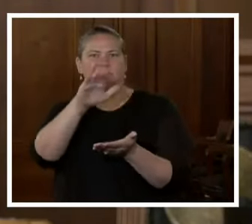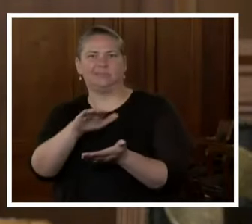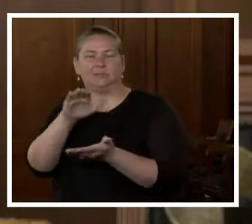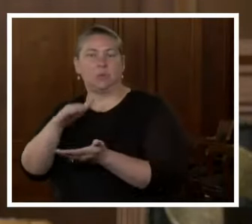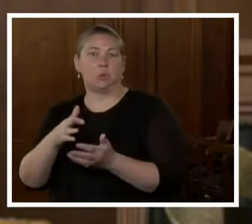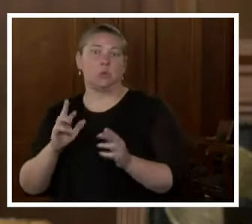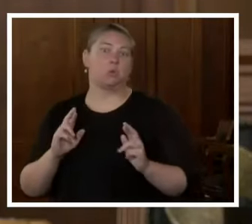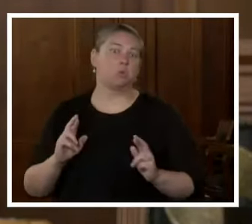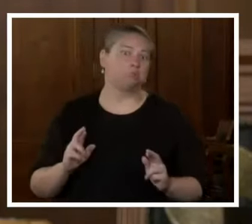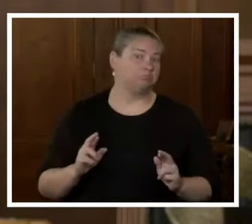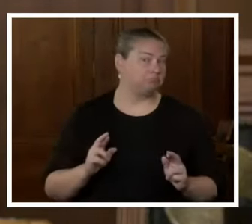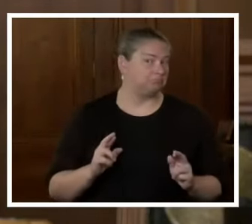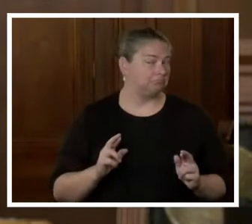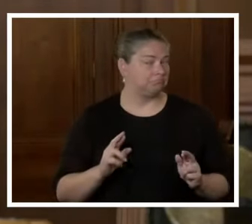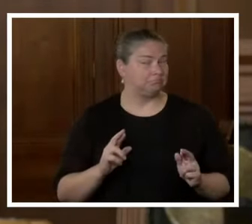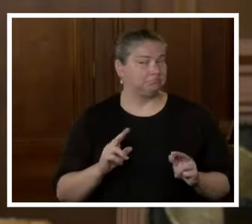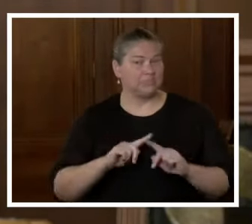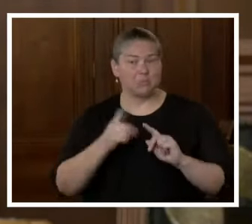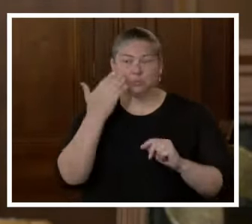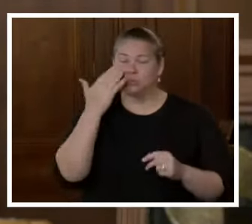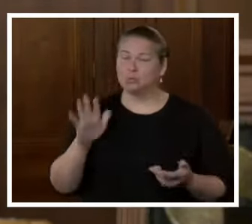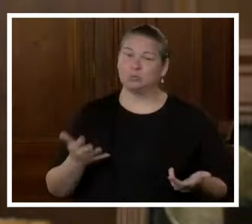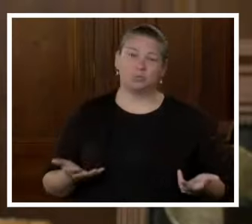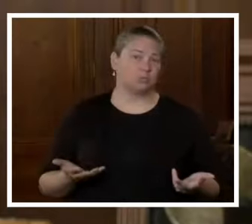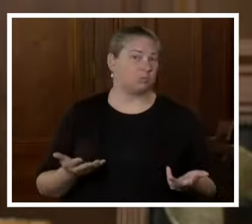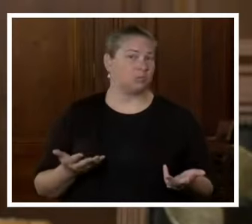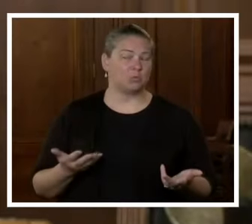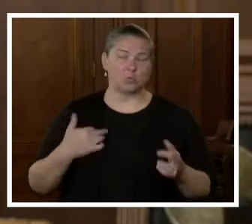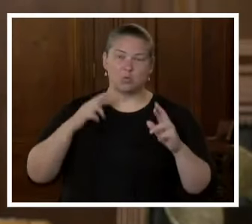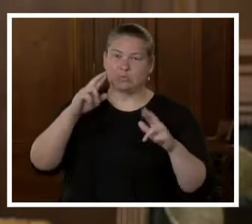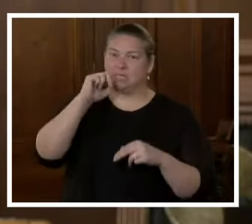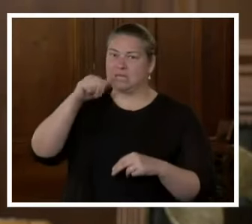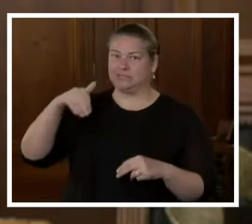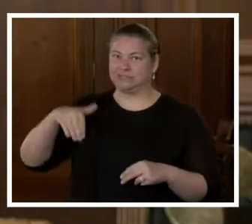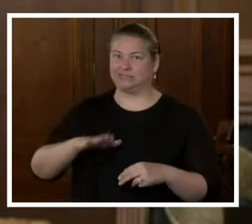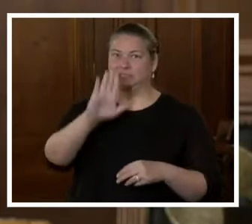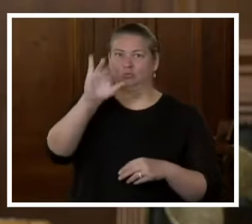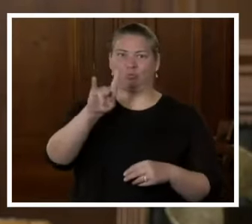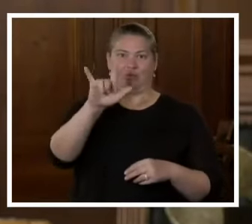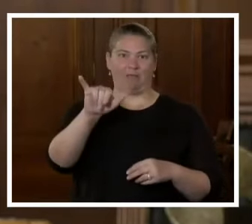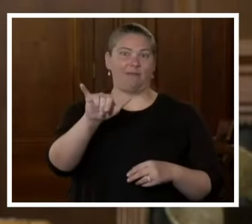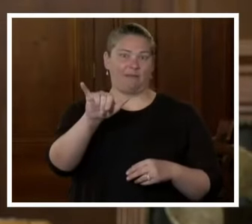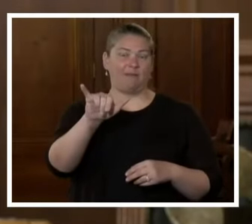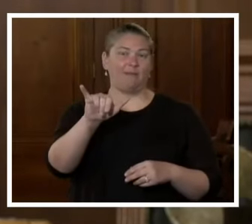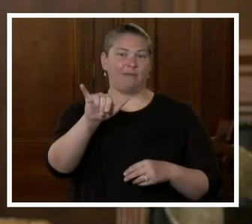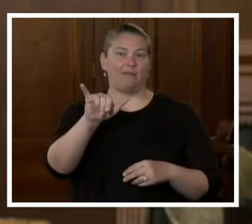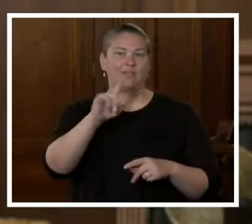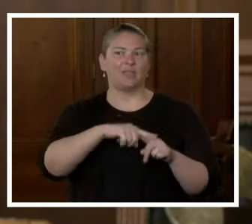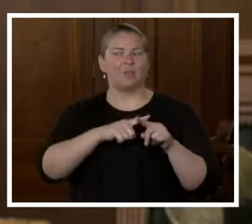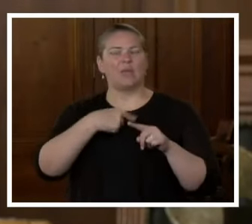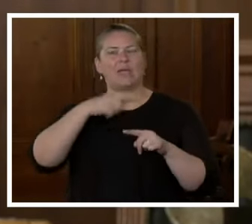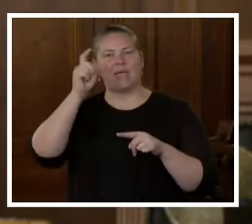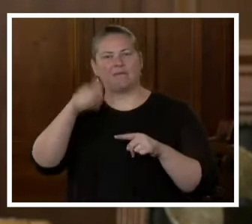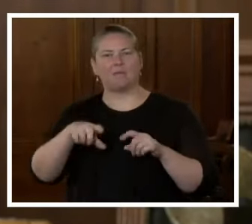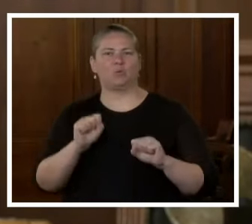ALL RIGHT. FOLLOWING THAT, WE WILL GO THROUGH OUR UPDATES FOR TODAY